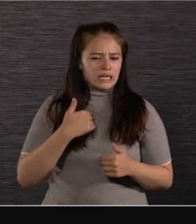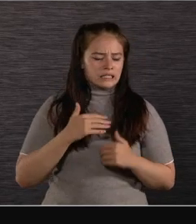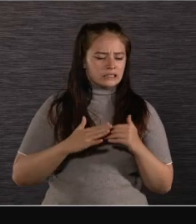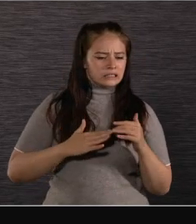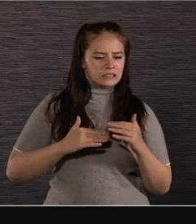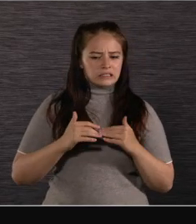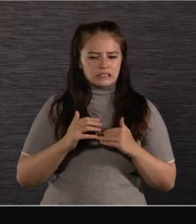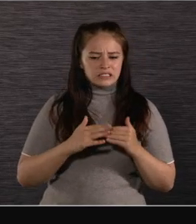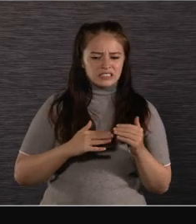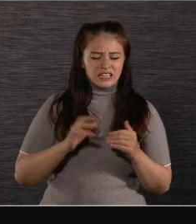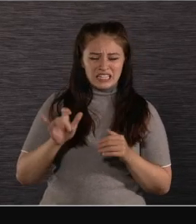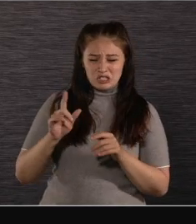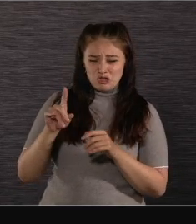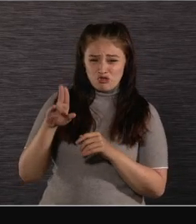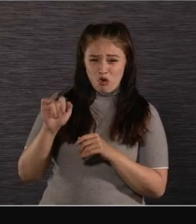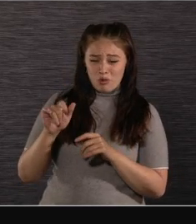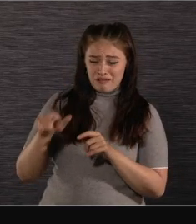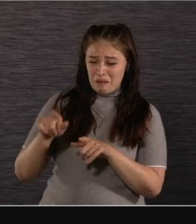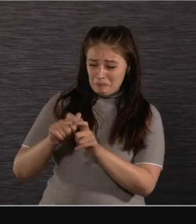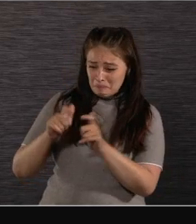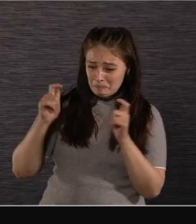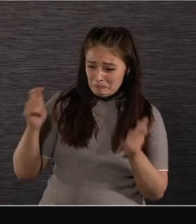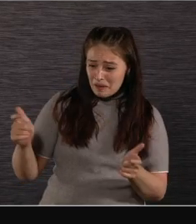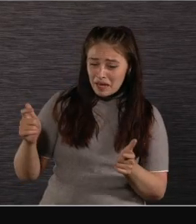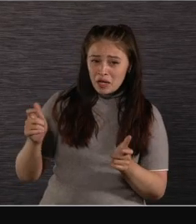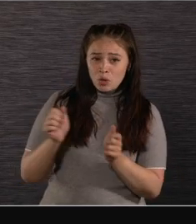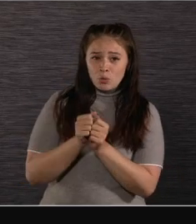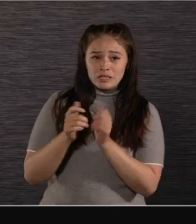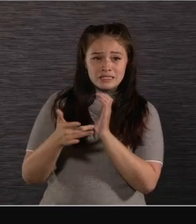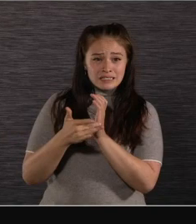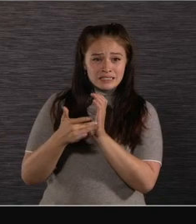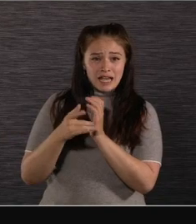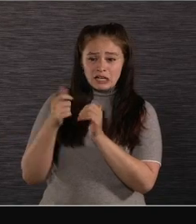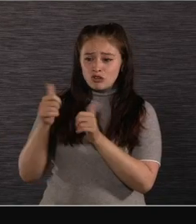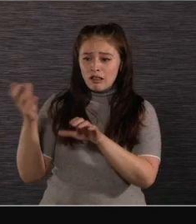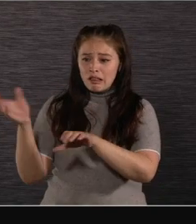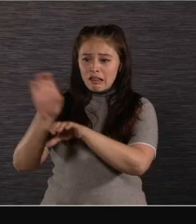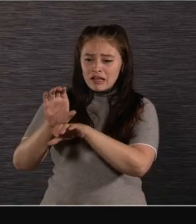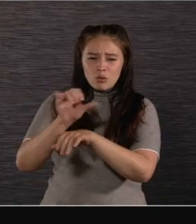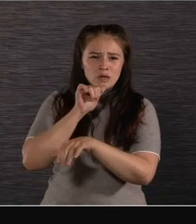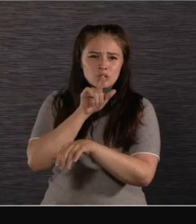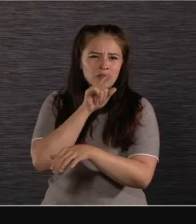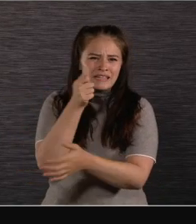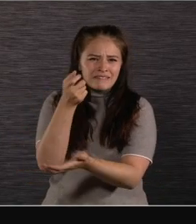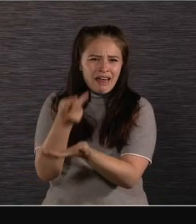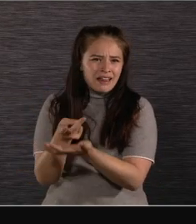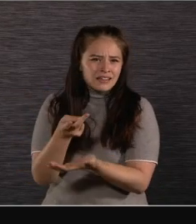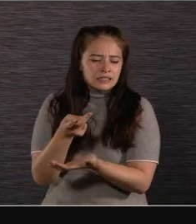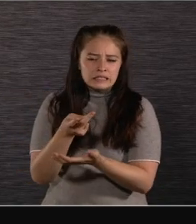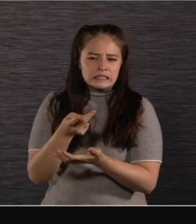Drones this big with tech that was barely validated, wasn't necessarily confidence inspiring.